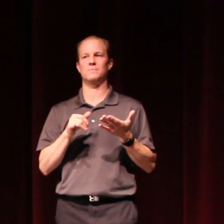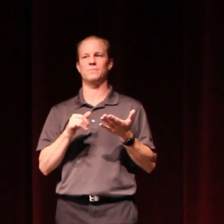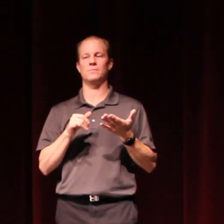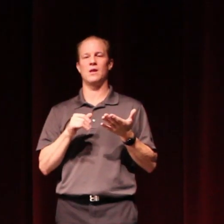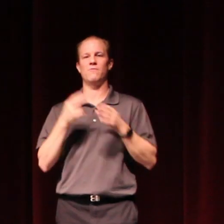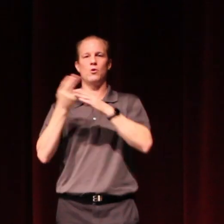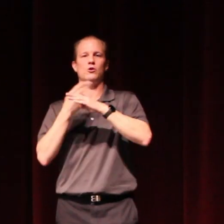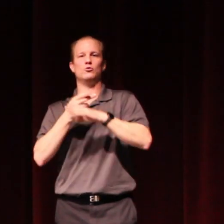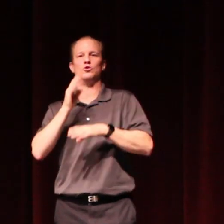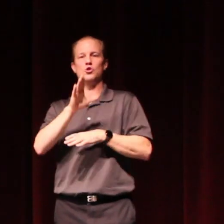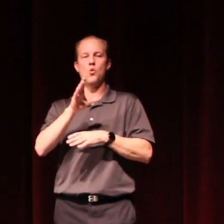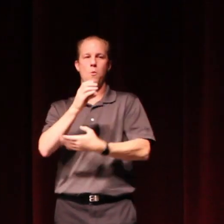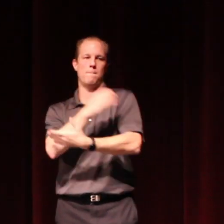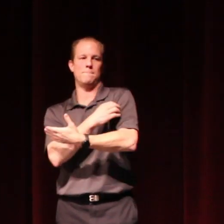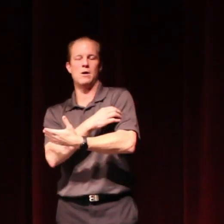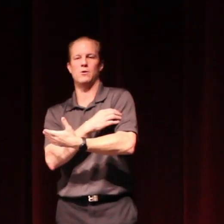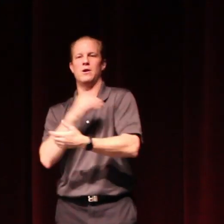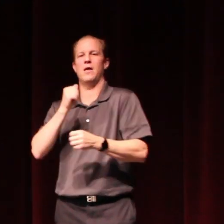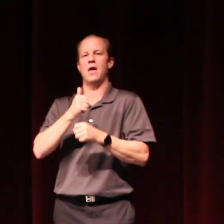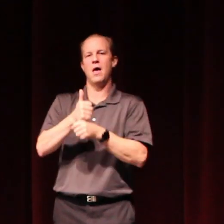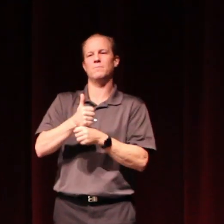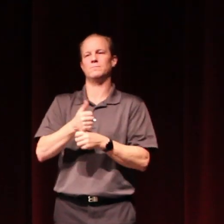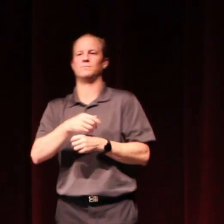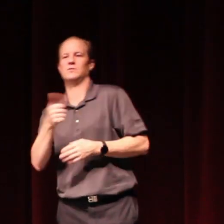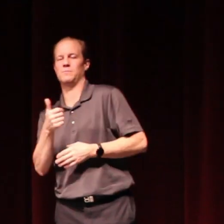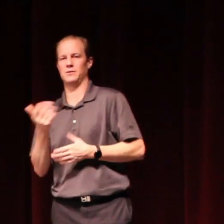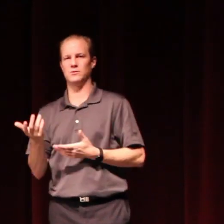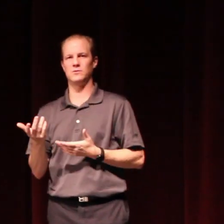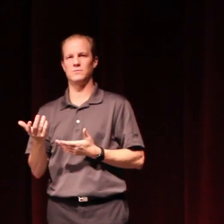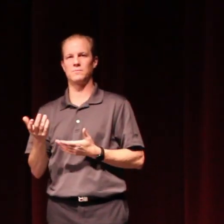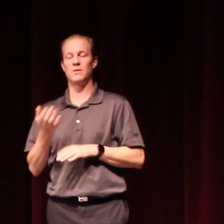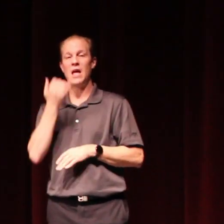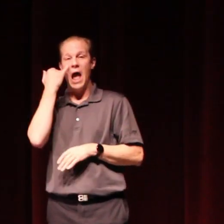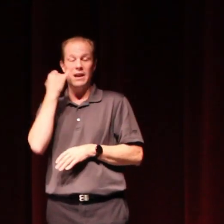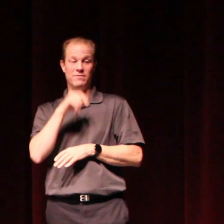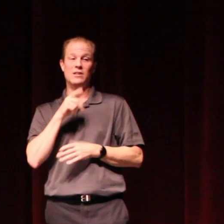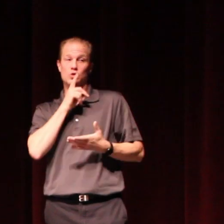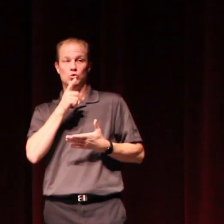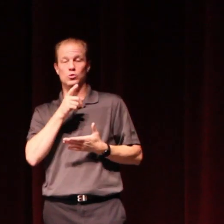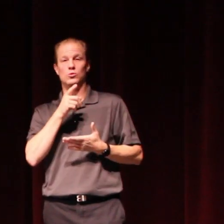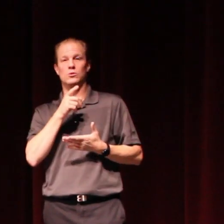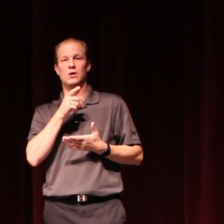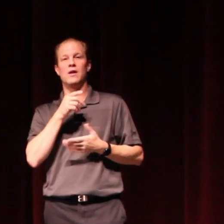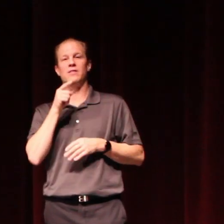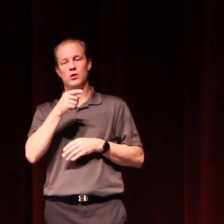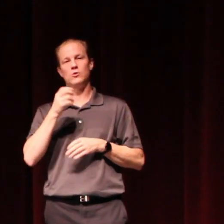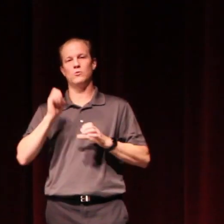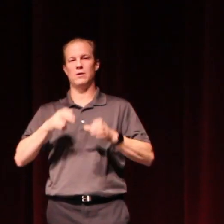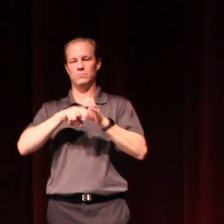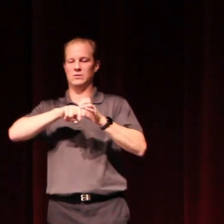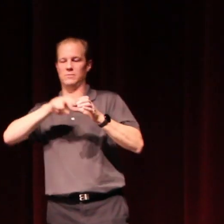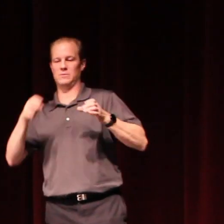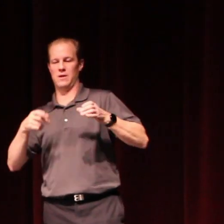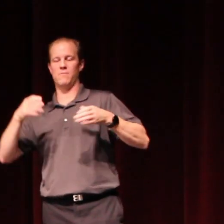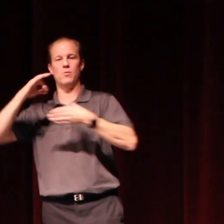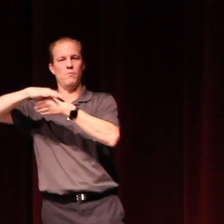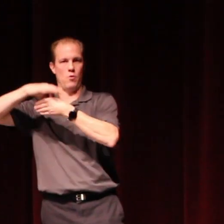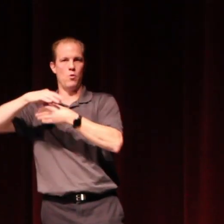your power to help something else out. In that case you sustain from the from the issue and you